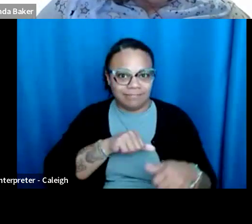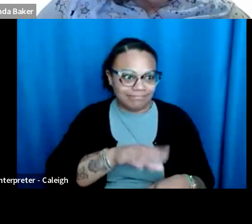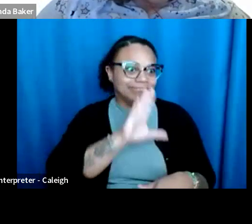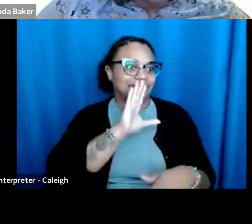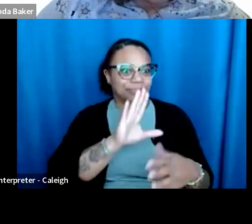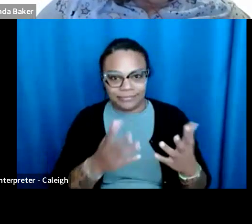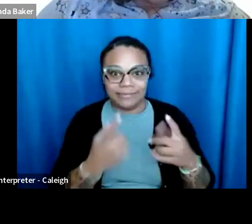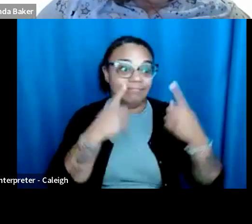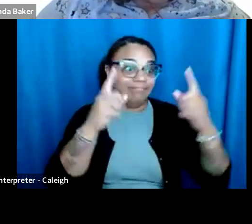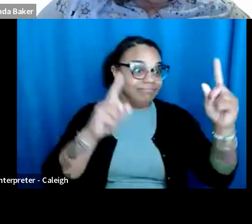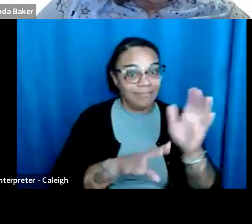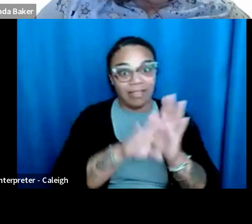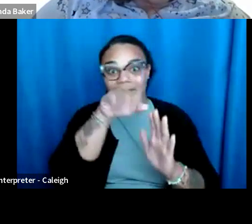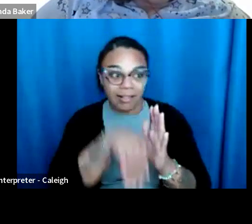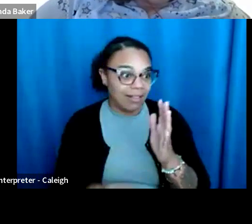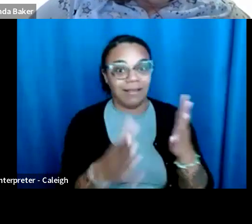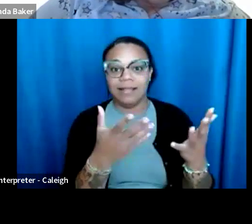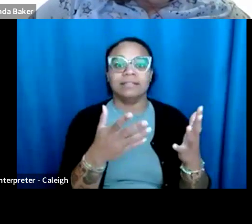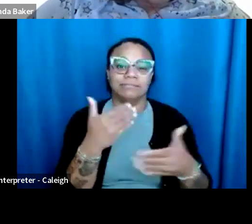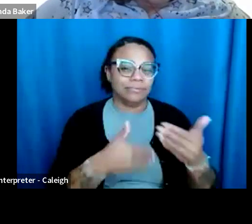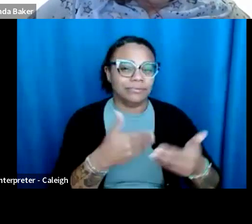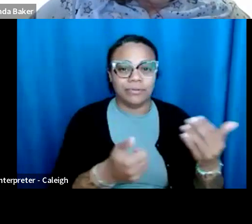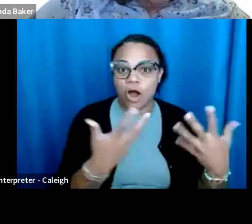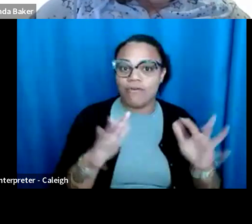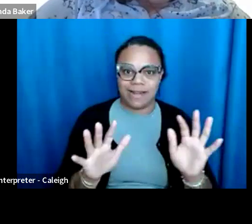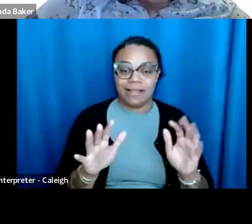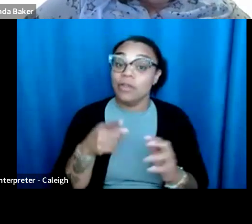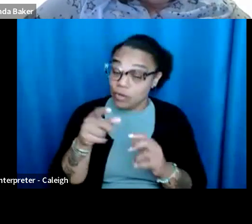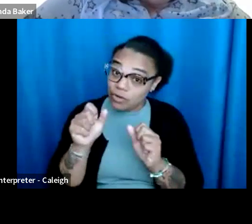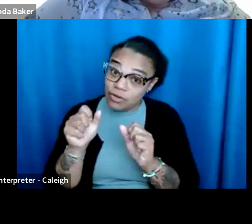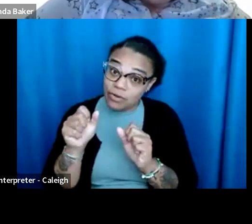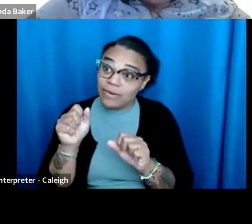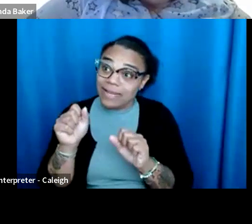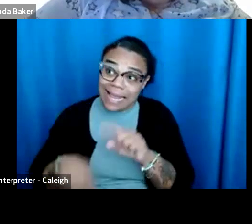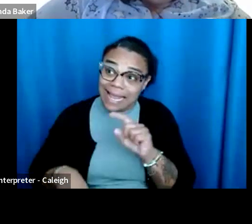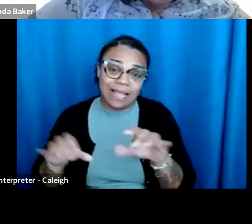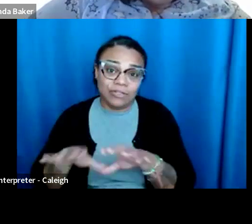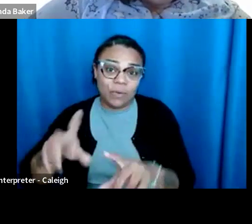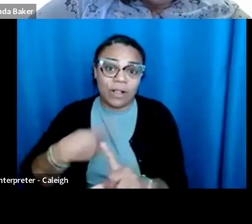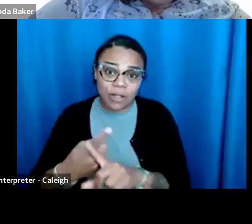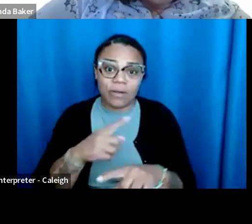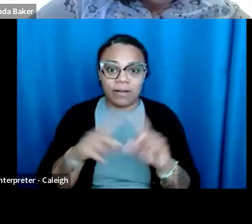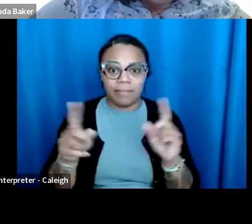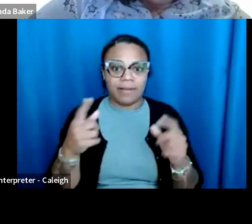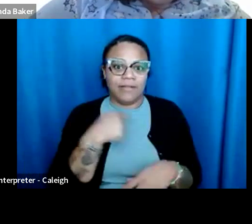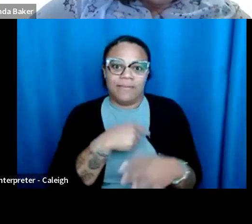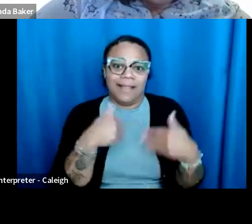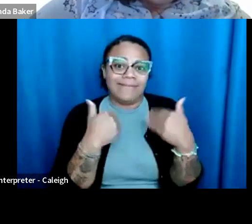And yeah, you can do it alone, but why? We only have so much time and energy in the day.